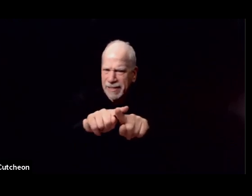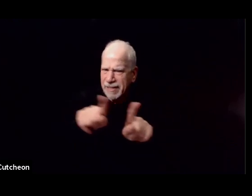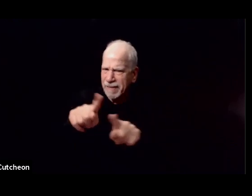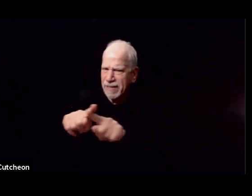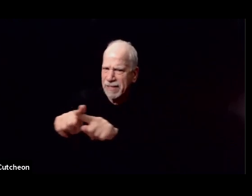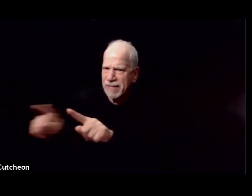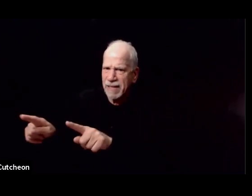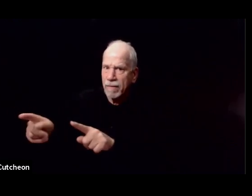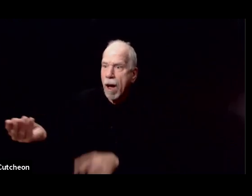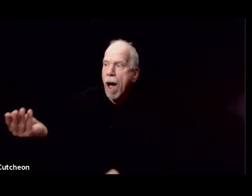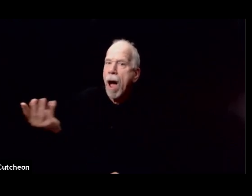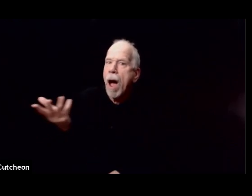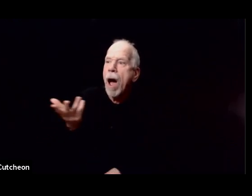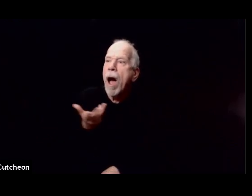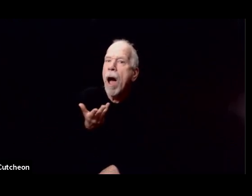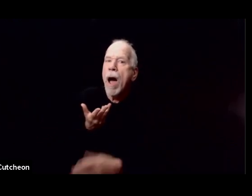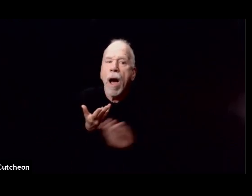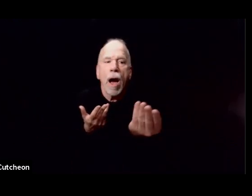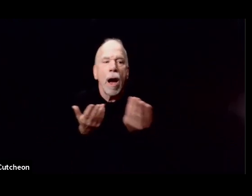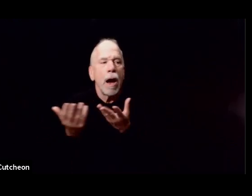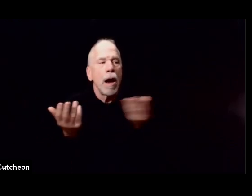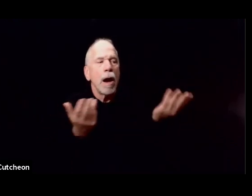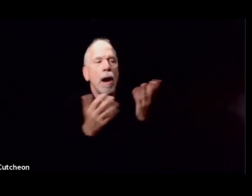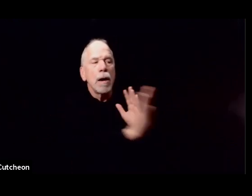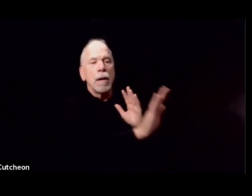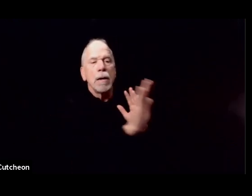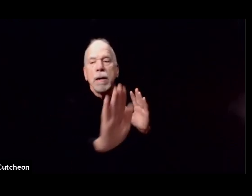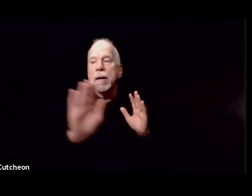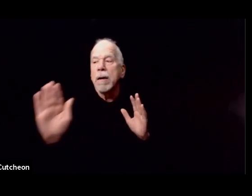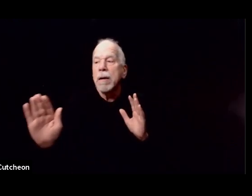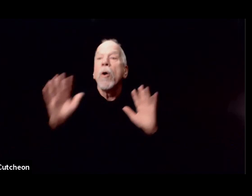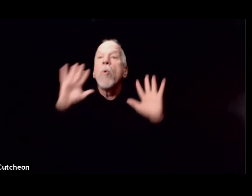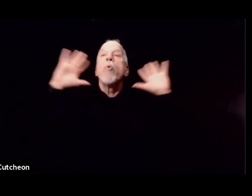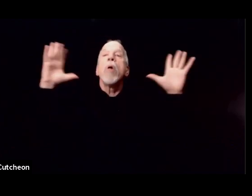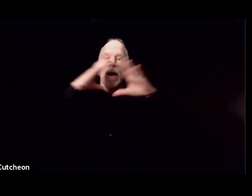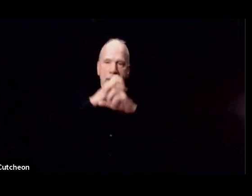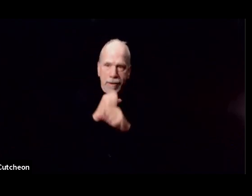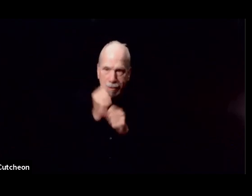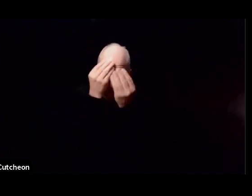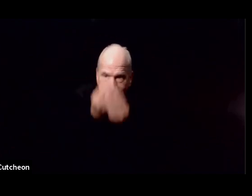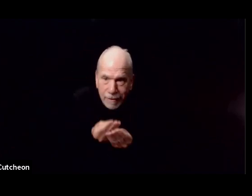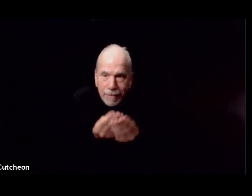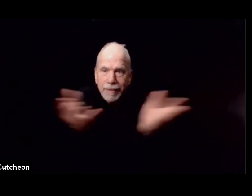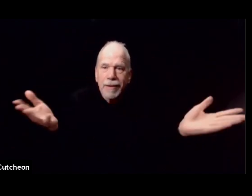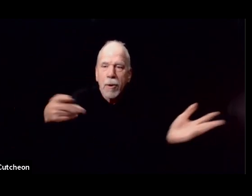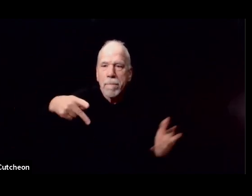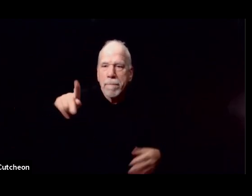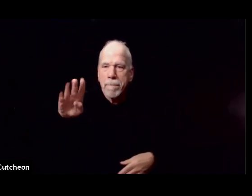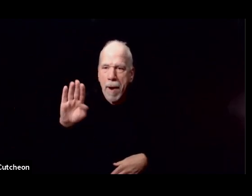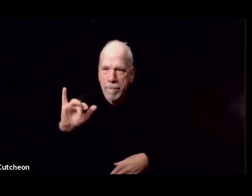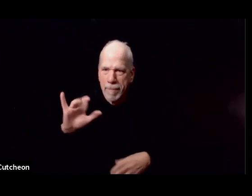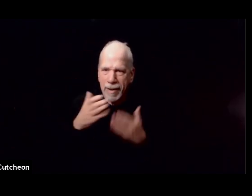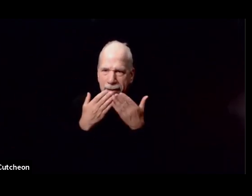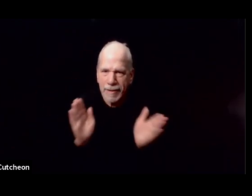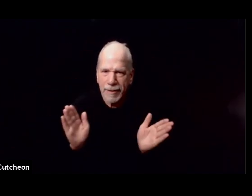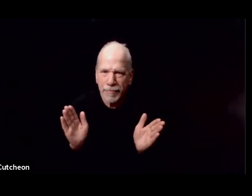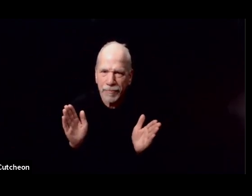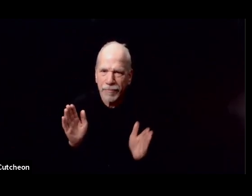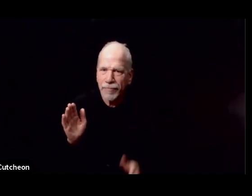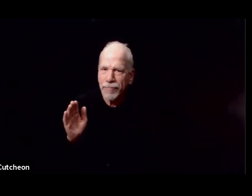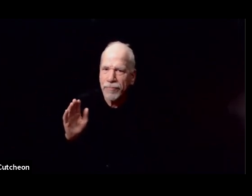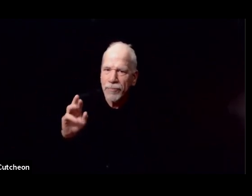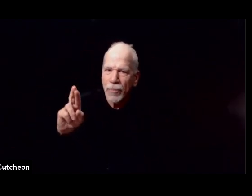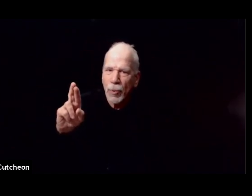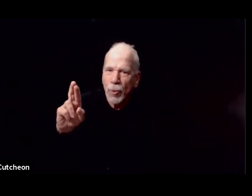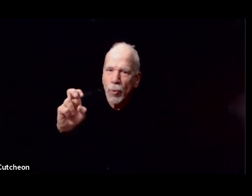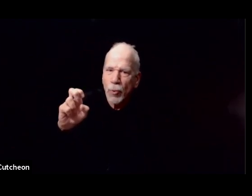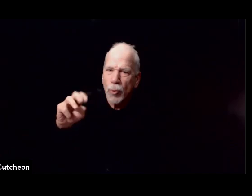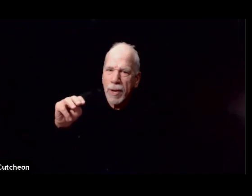update you on was that we did receive a shipment of remdesiver yesterday. We received a total